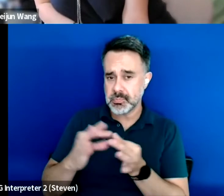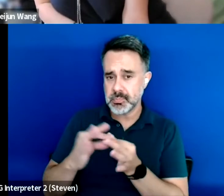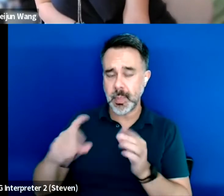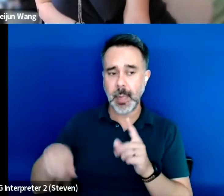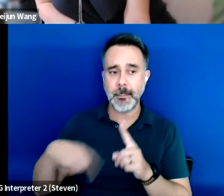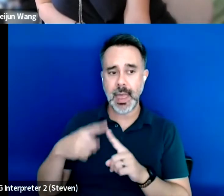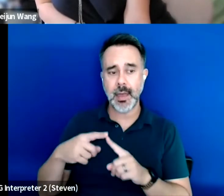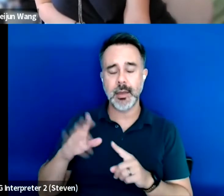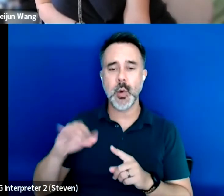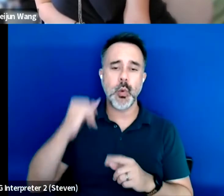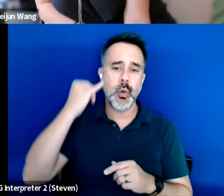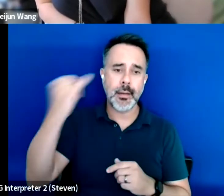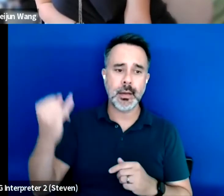You have to, like, travel.